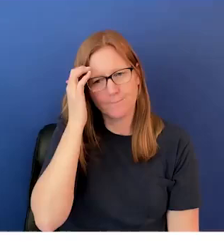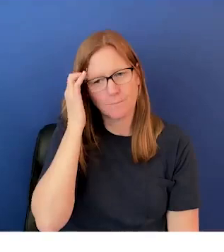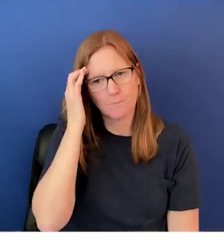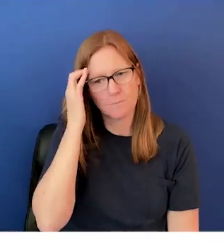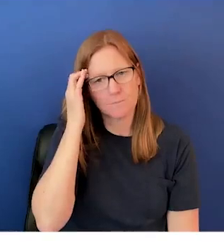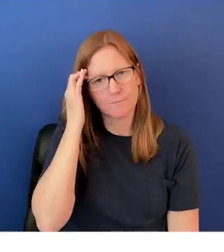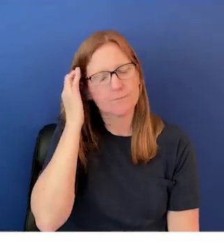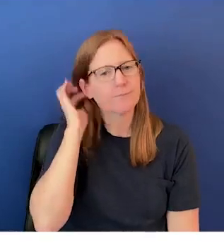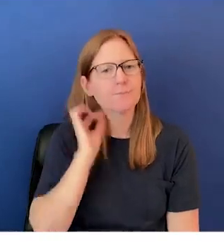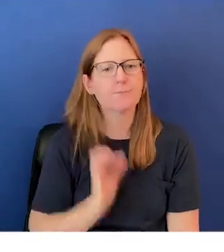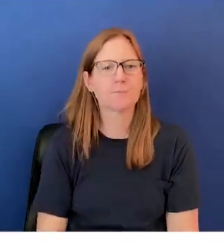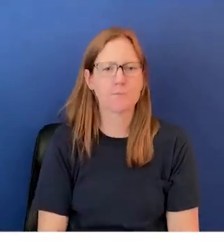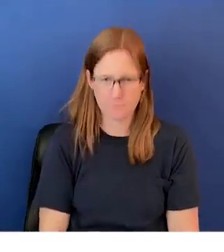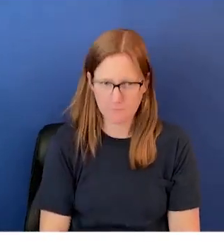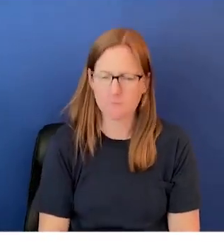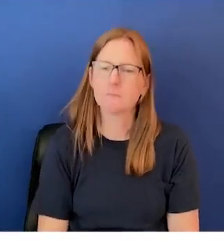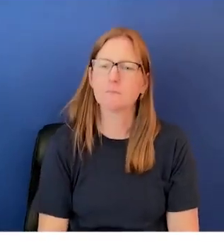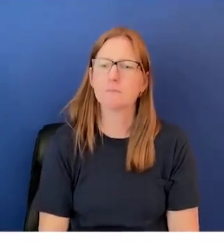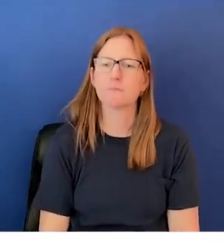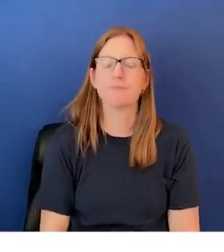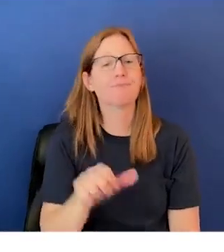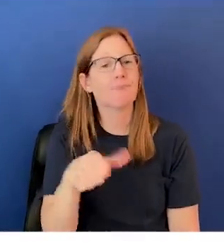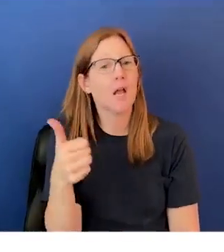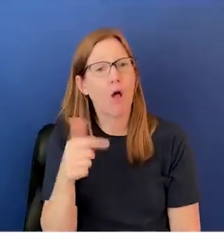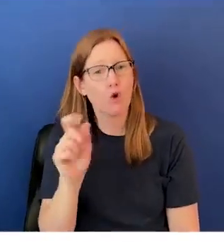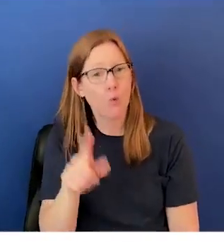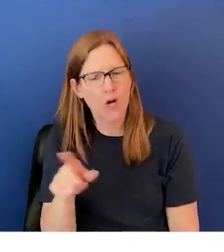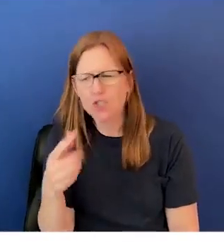[Camille Anoll-Hunter]: Great. One of the questions was, can you provide some examples